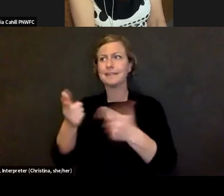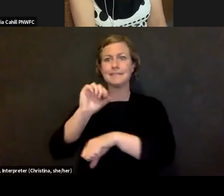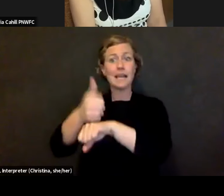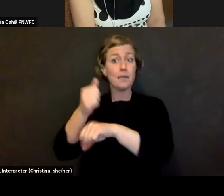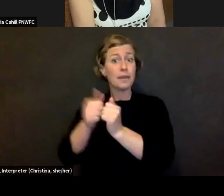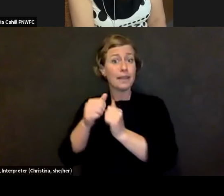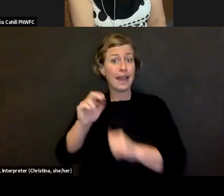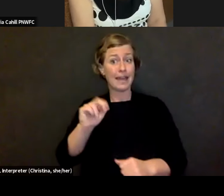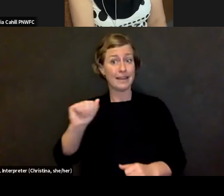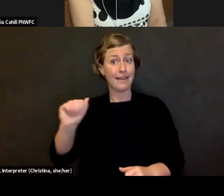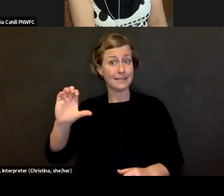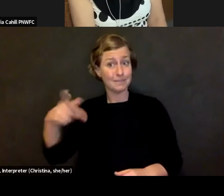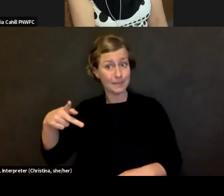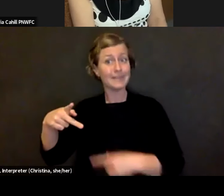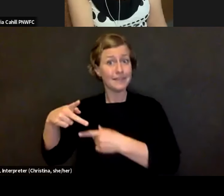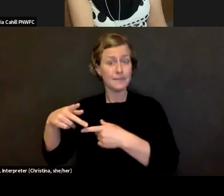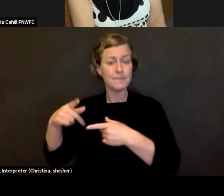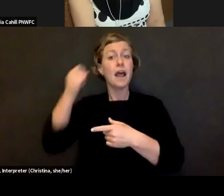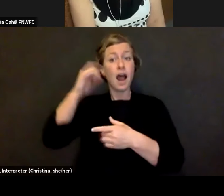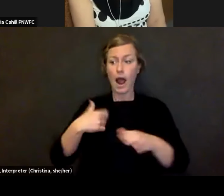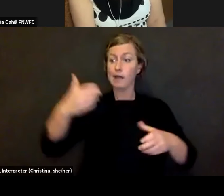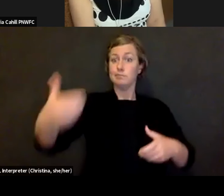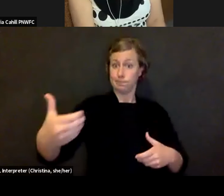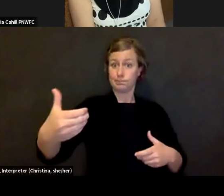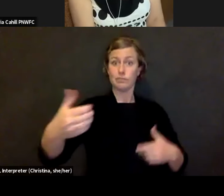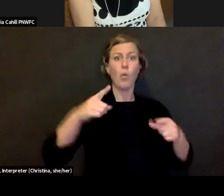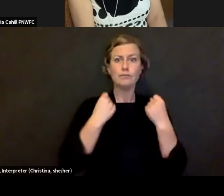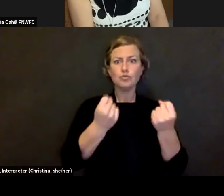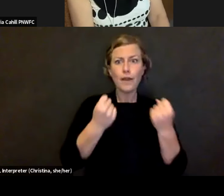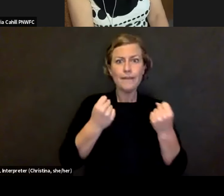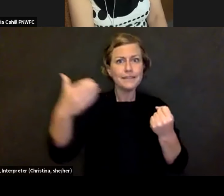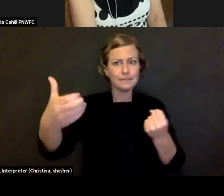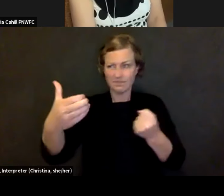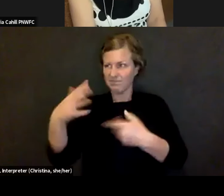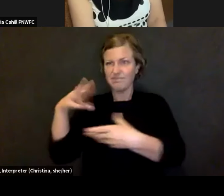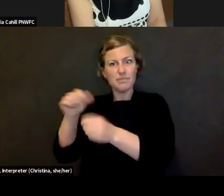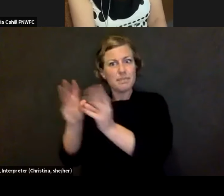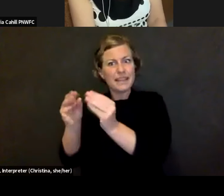if I want to I was in a quick meeting that was